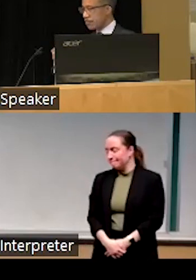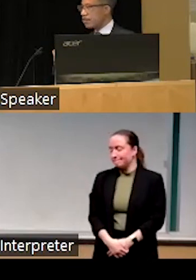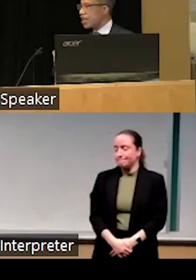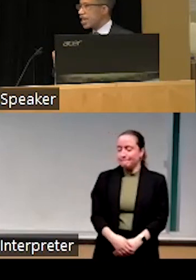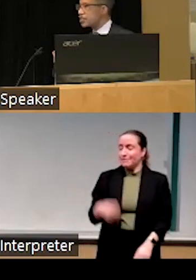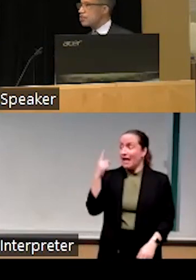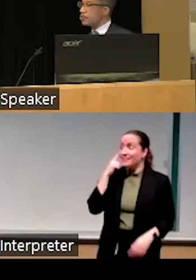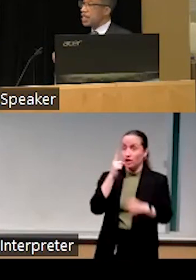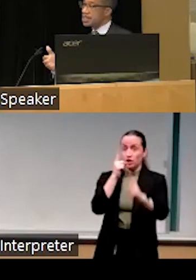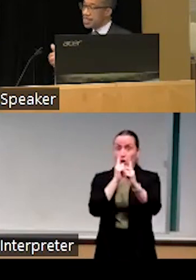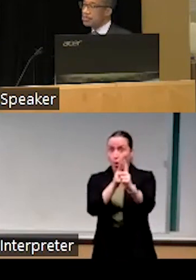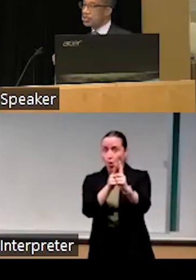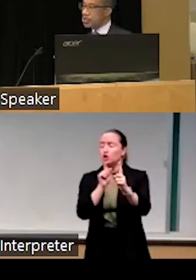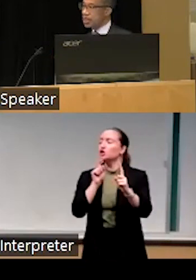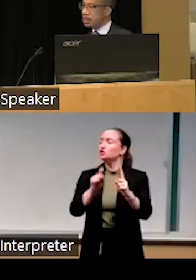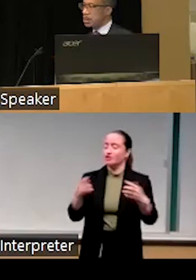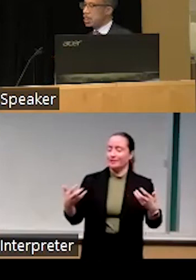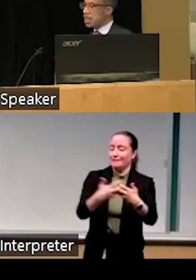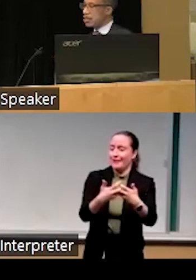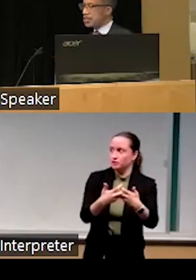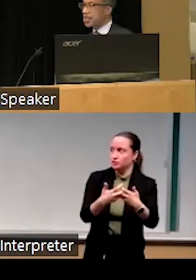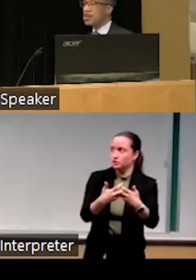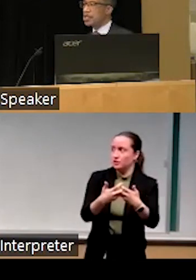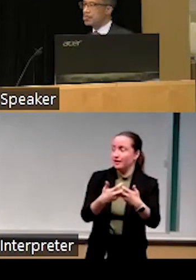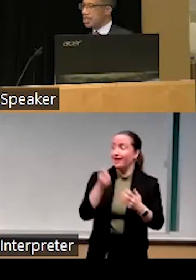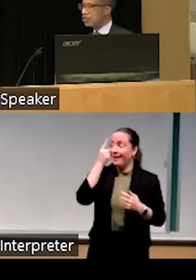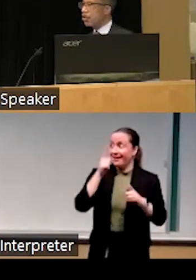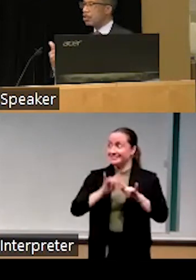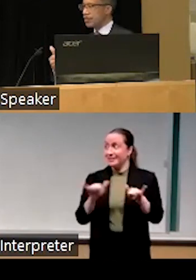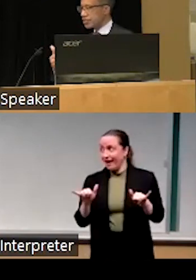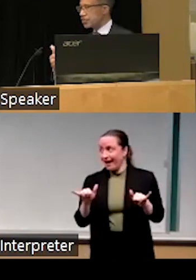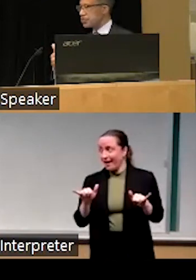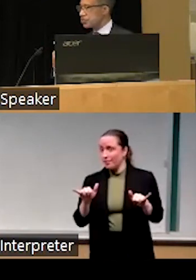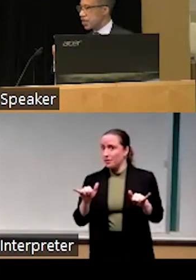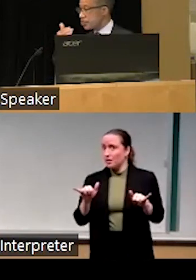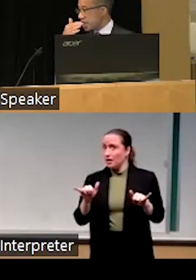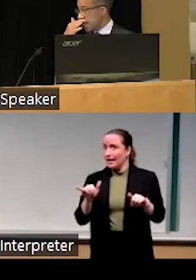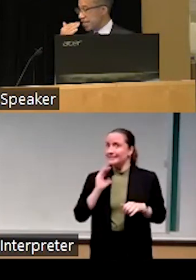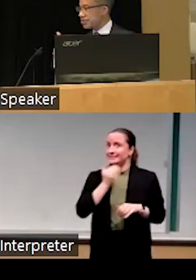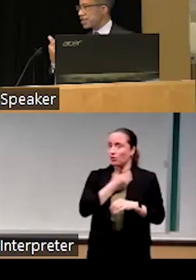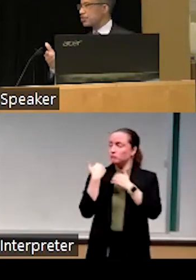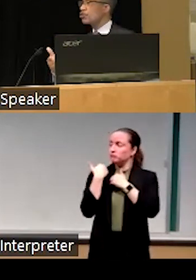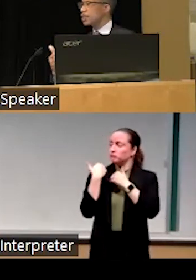have that match but by the same token uh it's incumbent upon all of us to try to be as as open